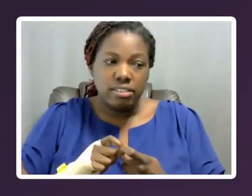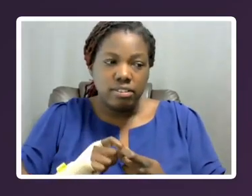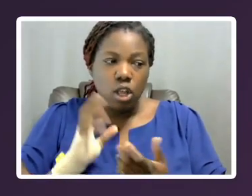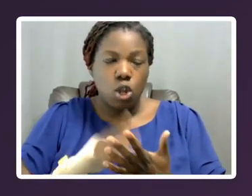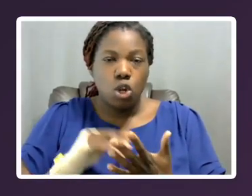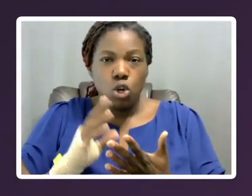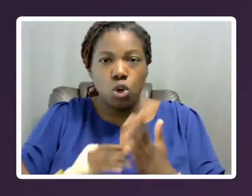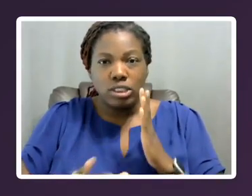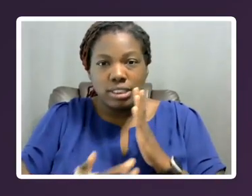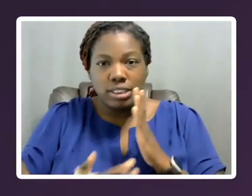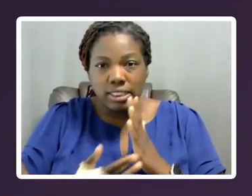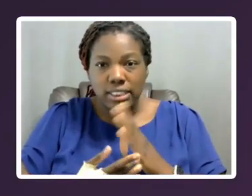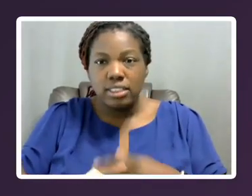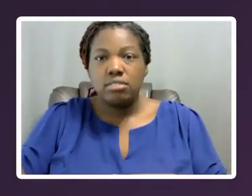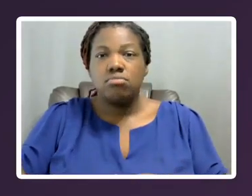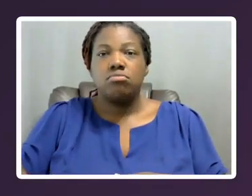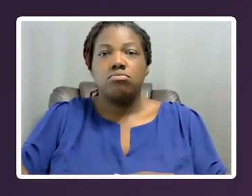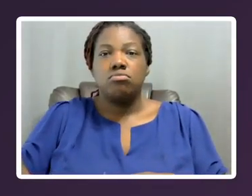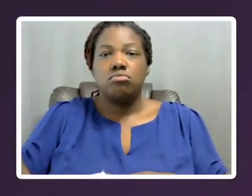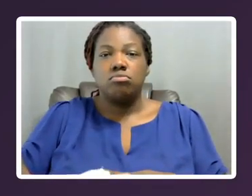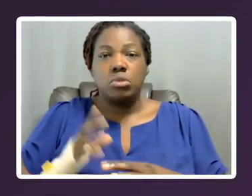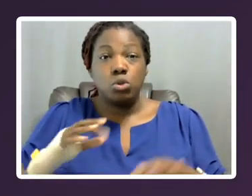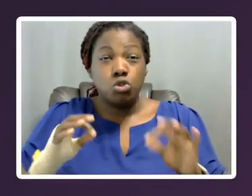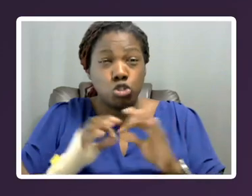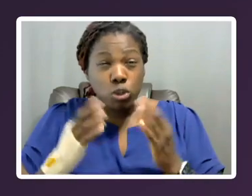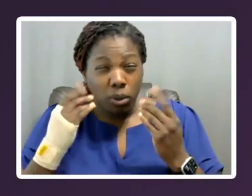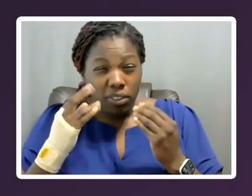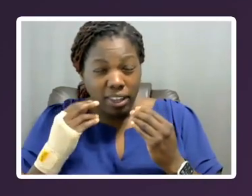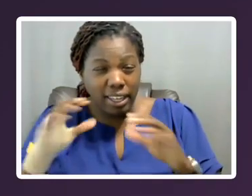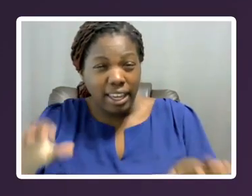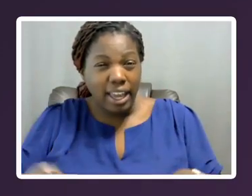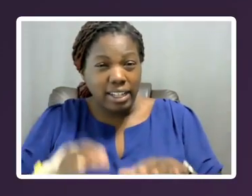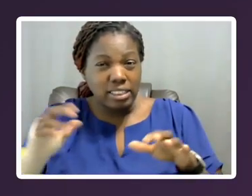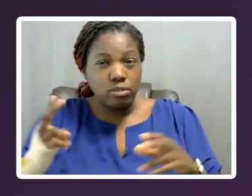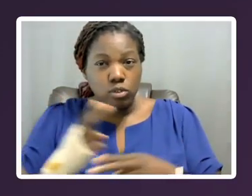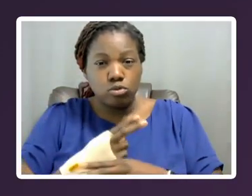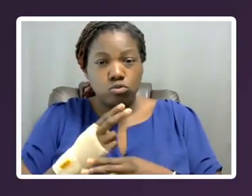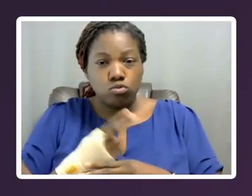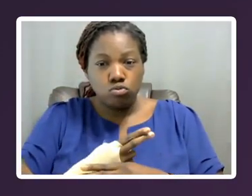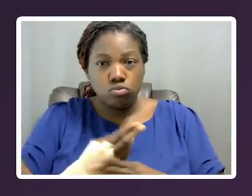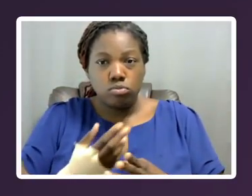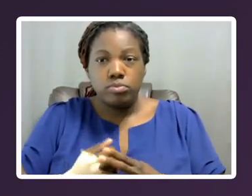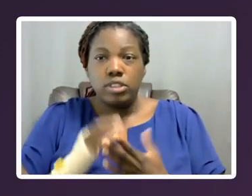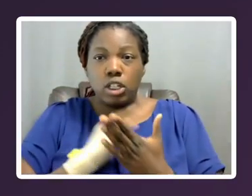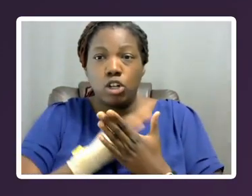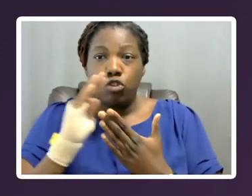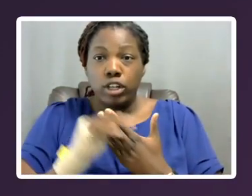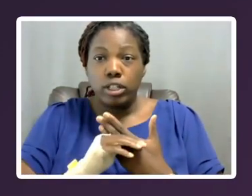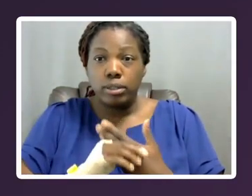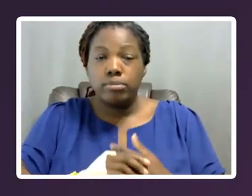or the different critical thinking activities that we use in the curriculum during the project.